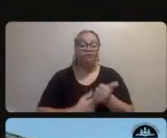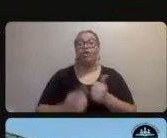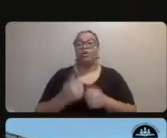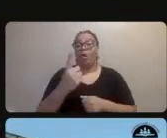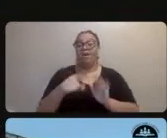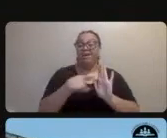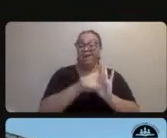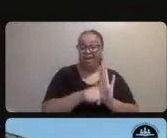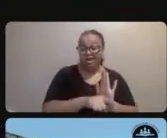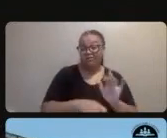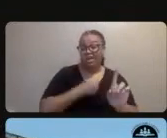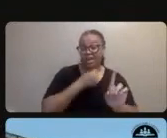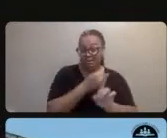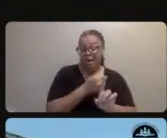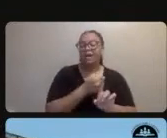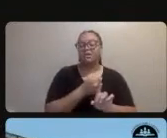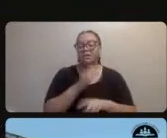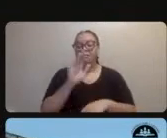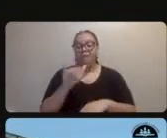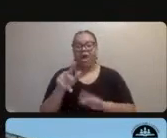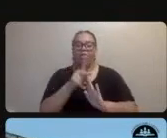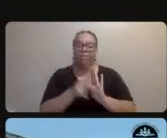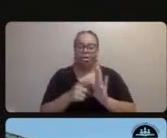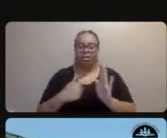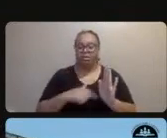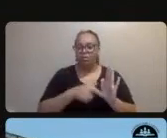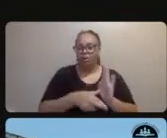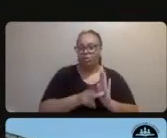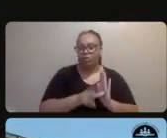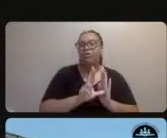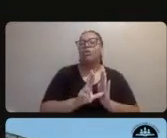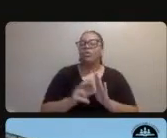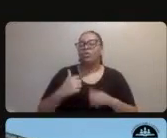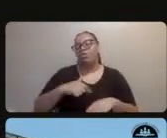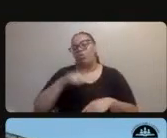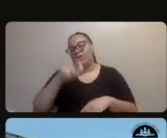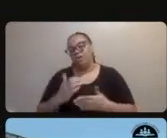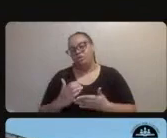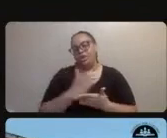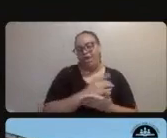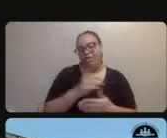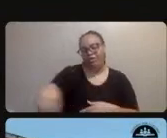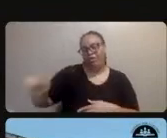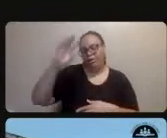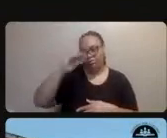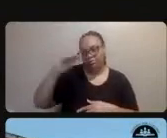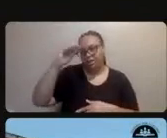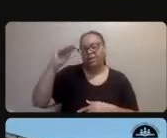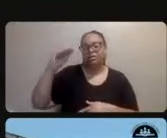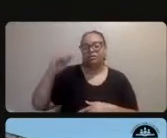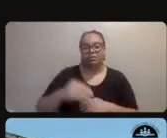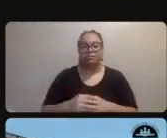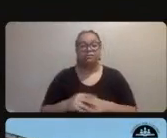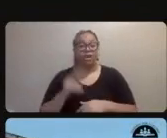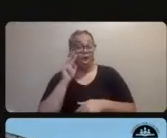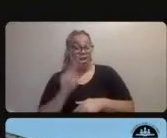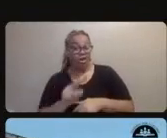WHO ARE MOST CURRENTLY NEGATIVELY IMPACTED BY